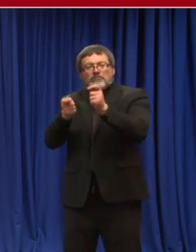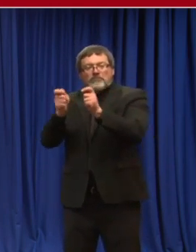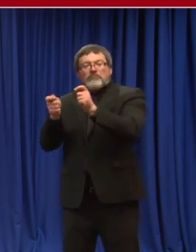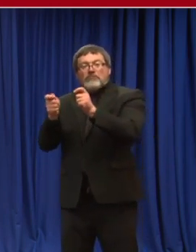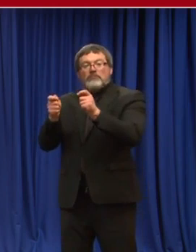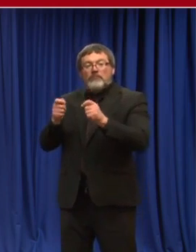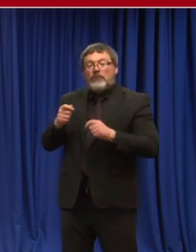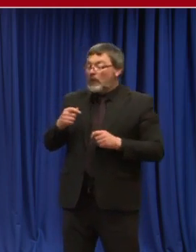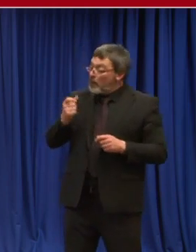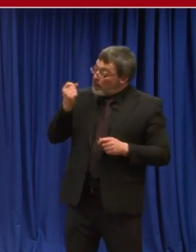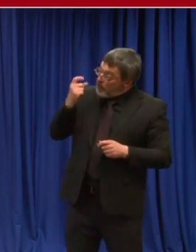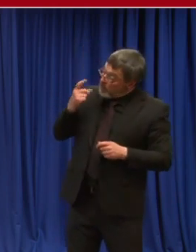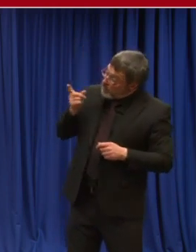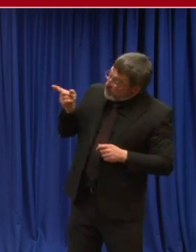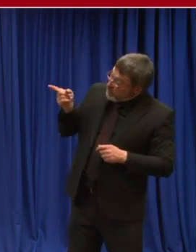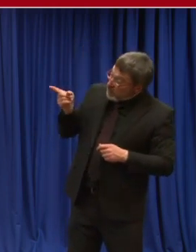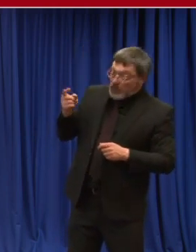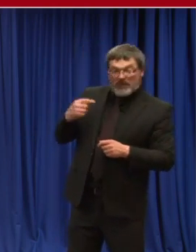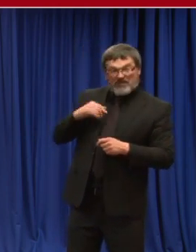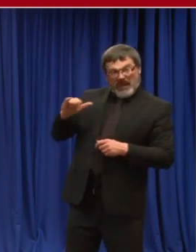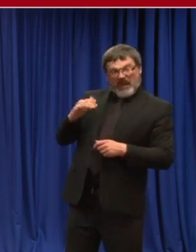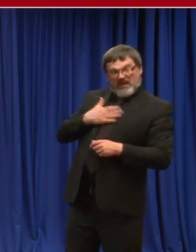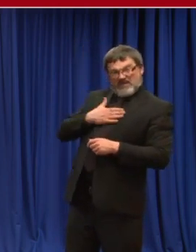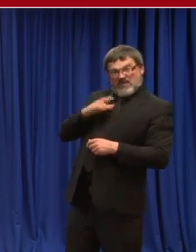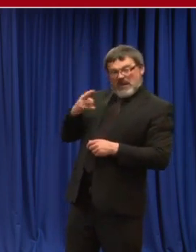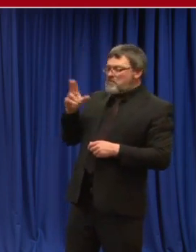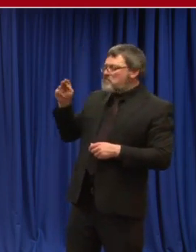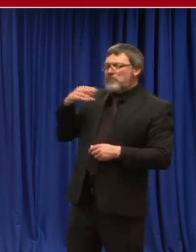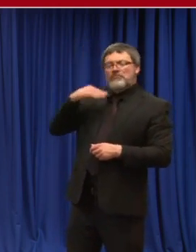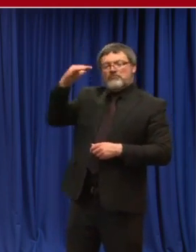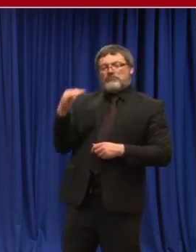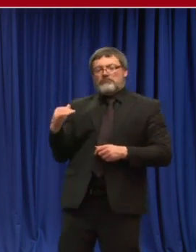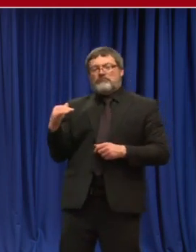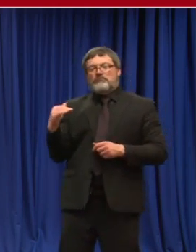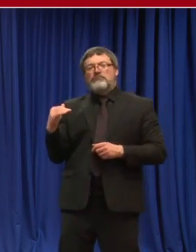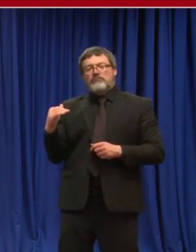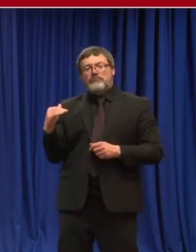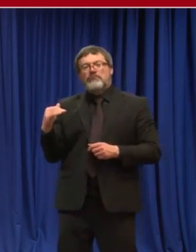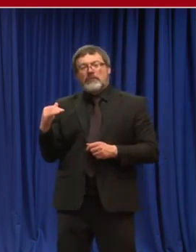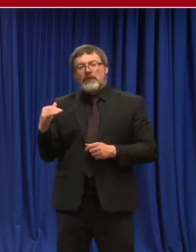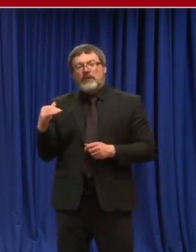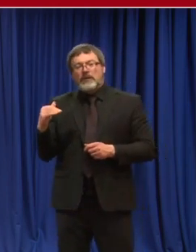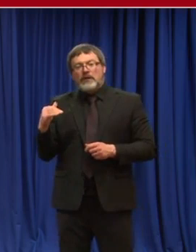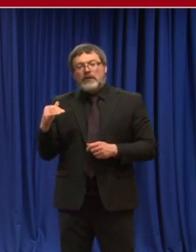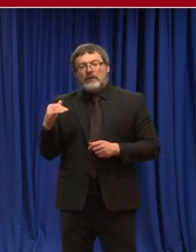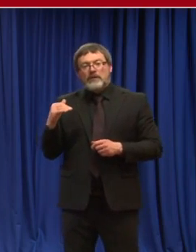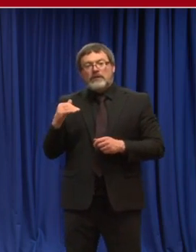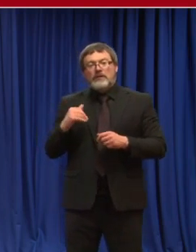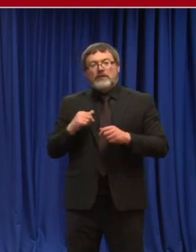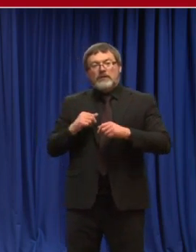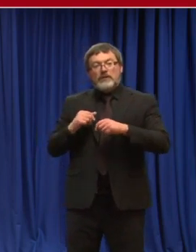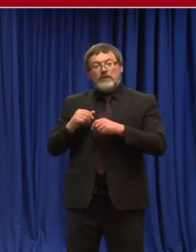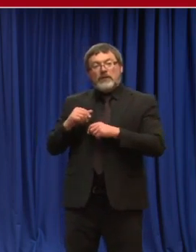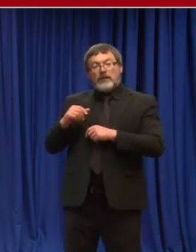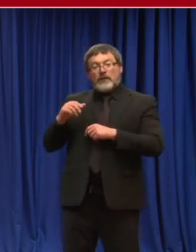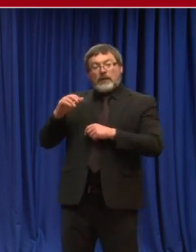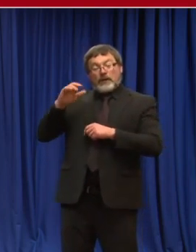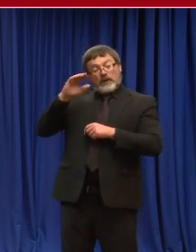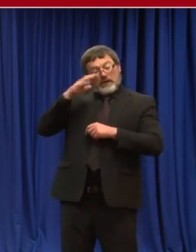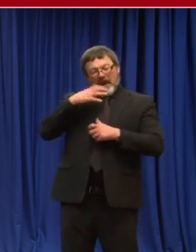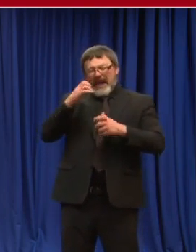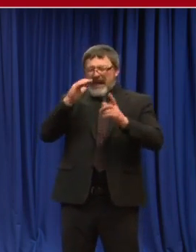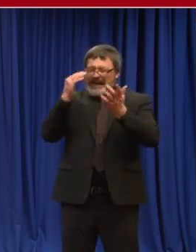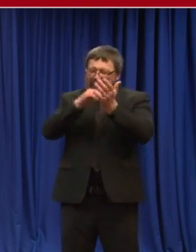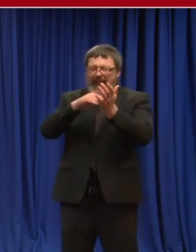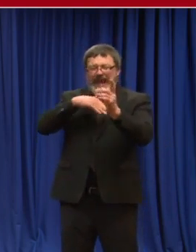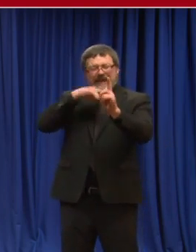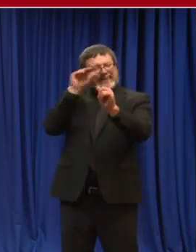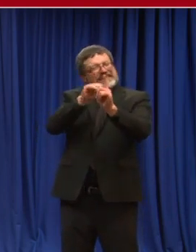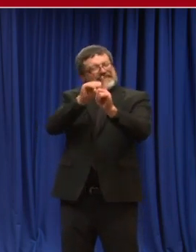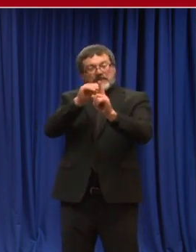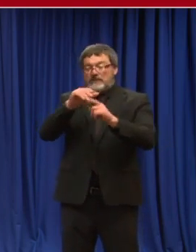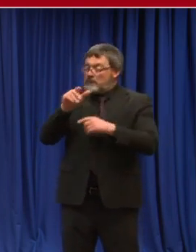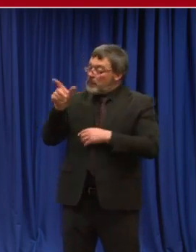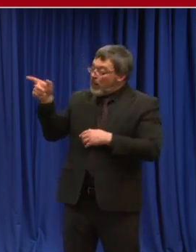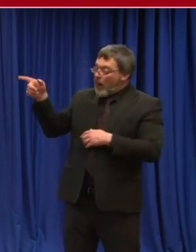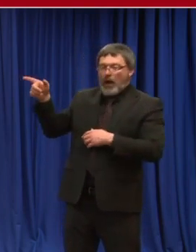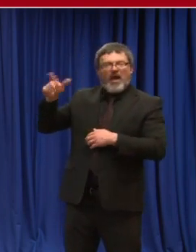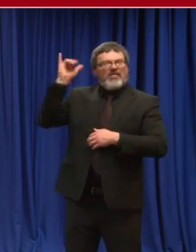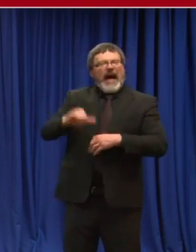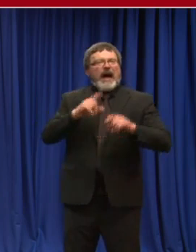SO WE HAVE AND I HAVE LOOKED AT MANY DIFFERENT MODELS AND THERE ISN’T A SINGLE MODEL THAT I THINK ACCURATELY PREDICTS THE FUTURE OF COVID-19 IN NEW HAMPSHIRE EVEN NATIONALLY AGAIN,